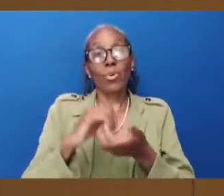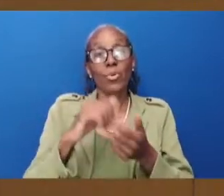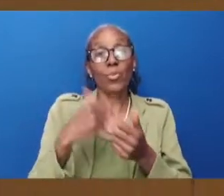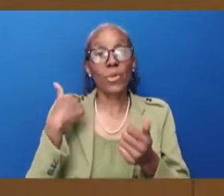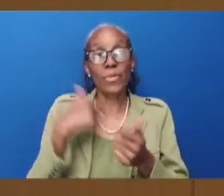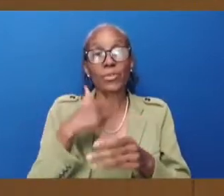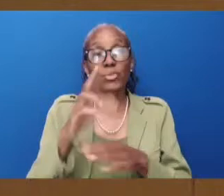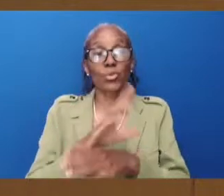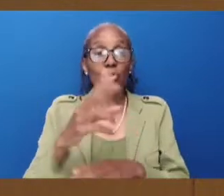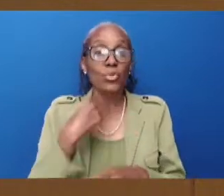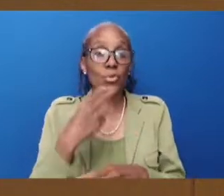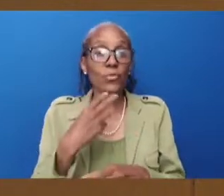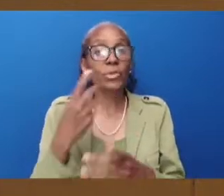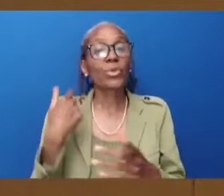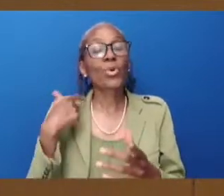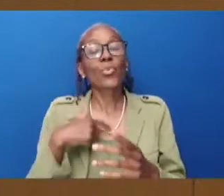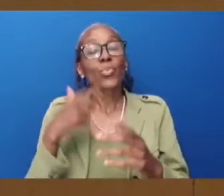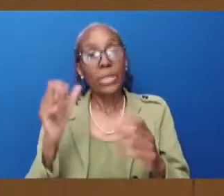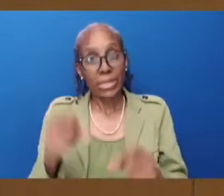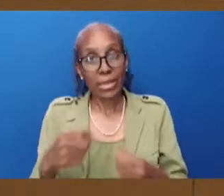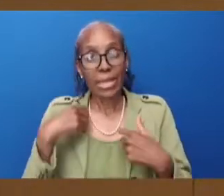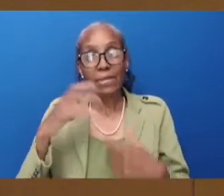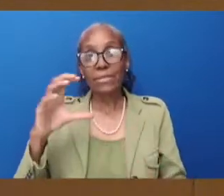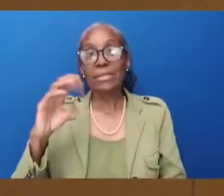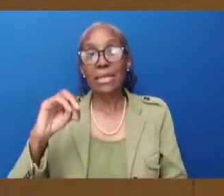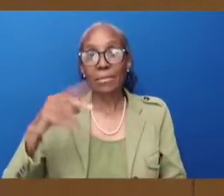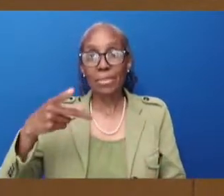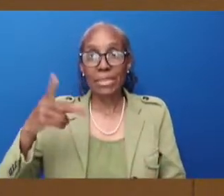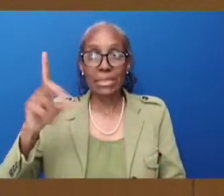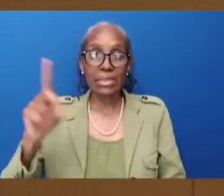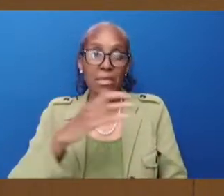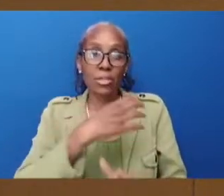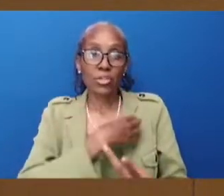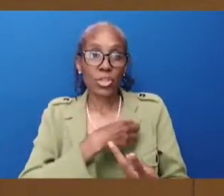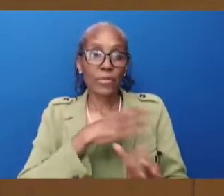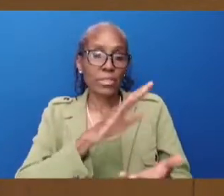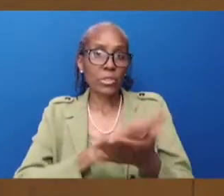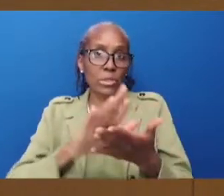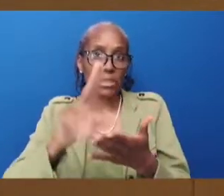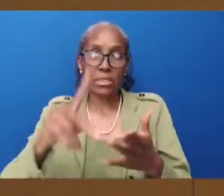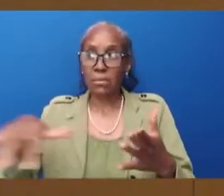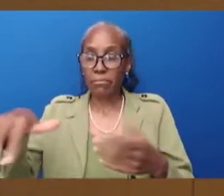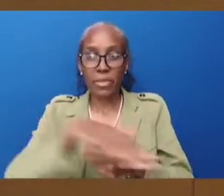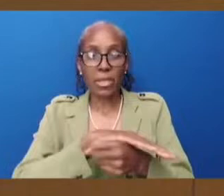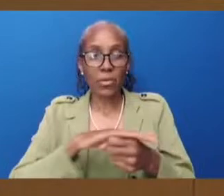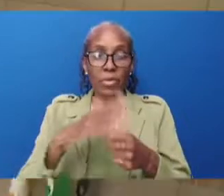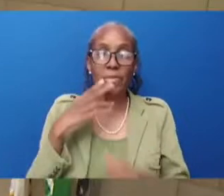WE'RE ASKING, BASICALLY, FOR THE COUNTY TO PARTNER WITH US AND